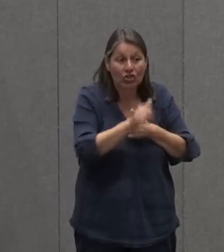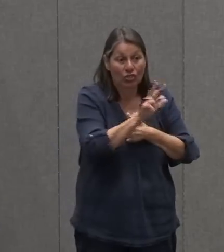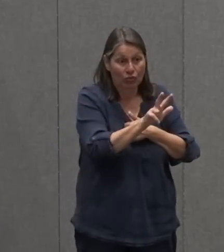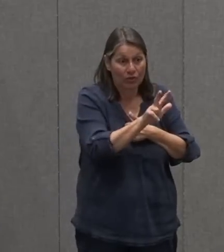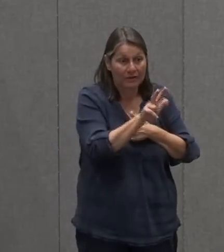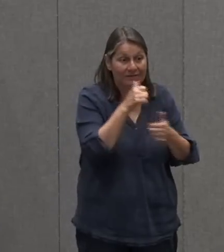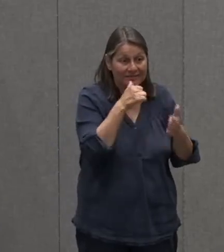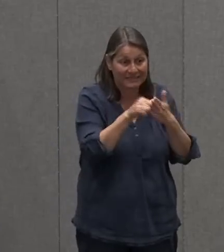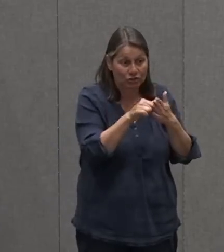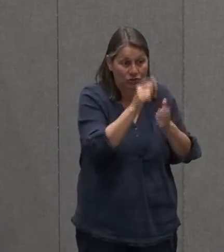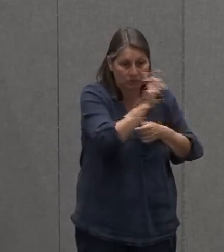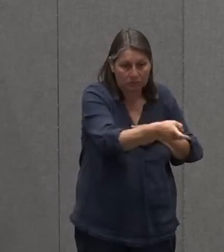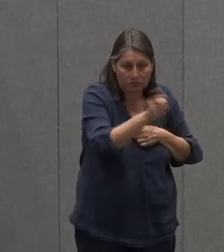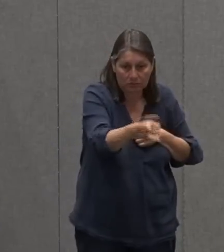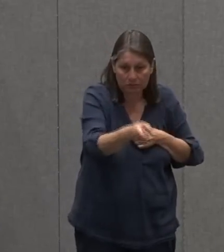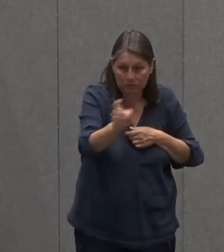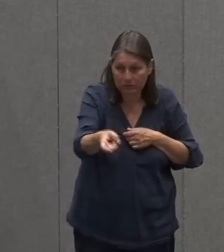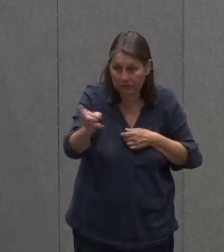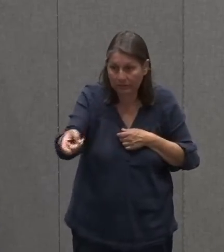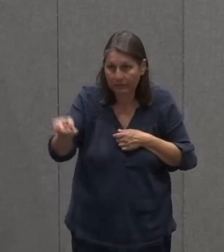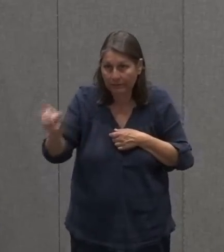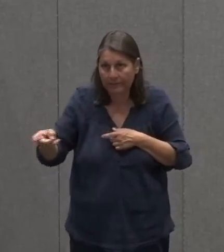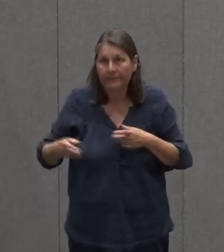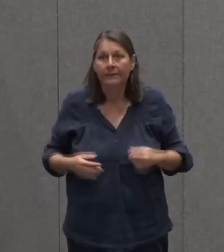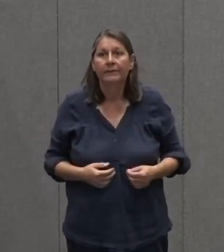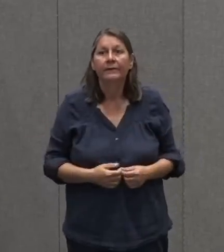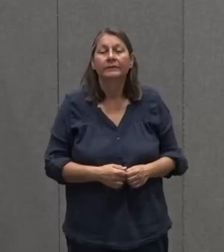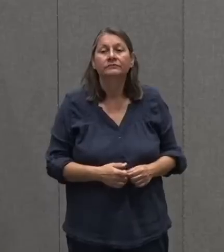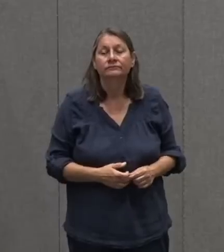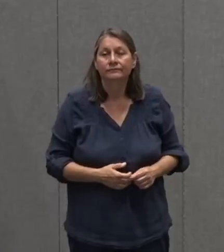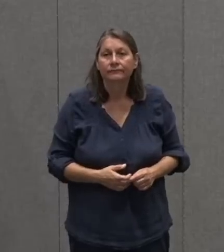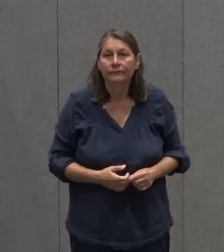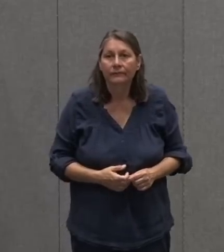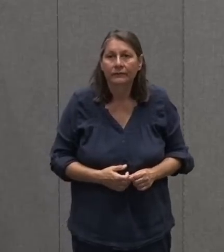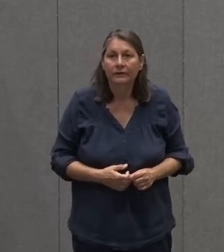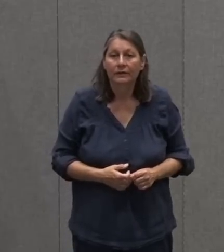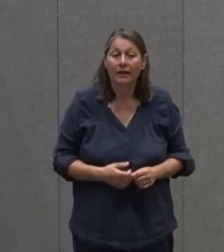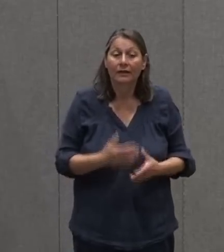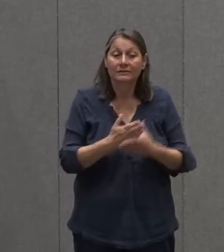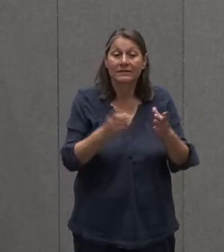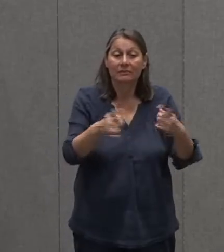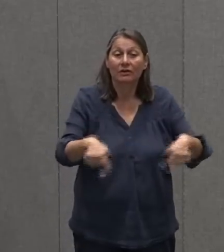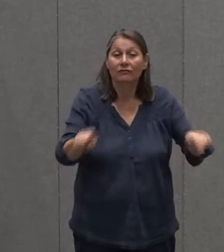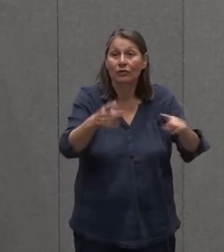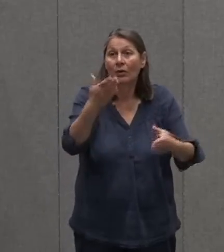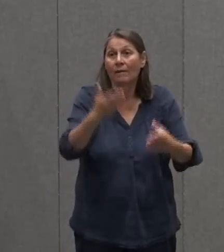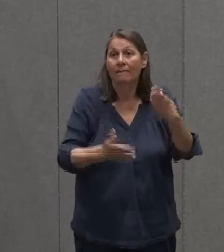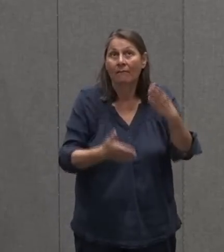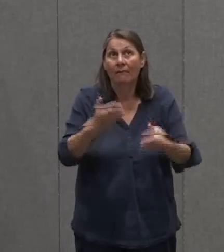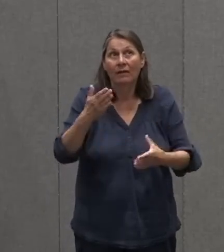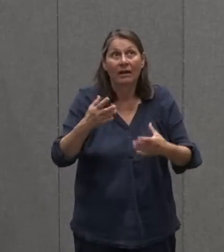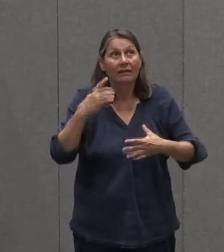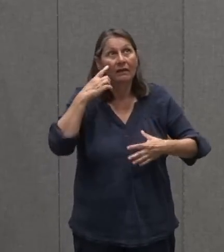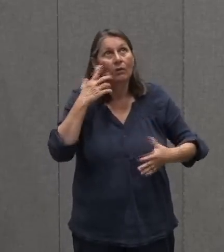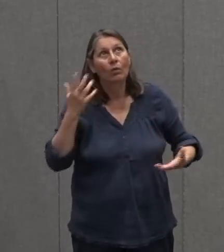So, there's probably multiple ways I could do this. If some of you may do it on the higher end and think about,